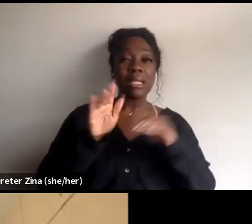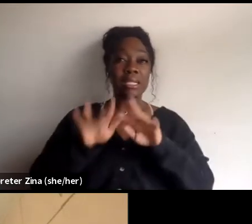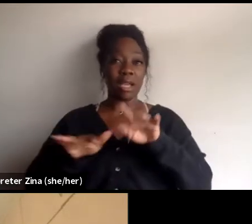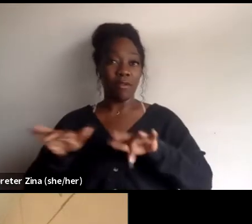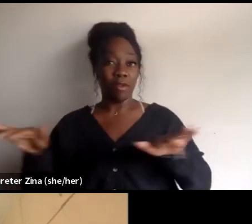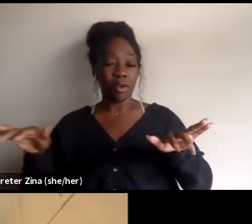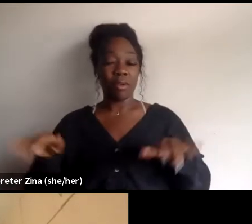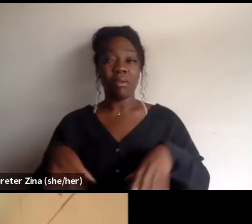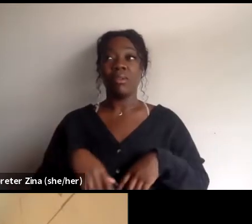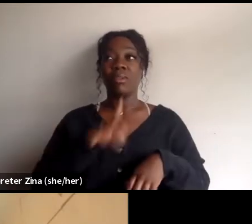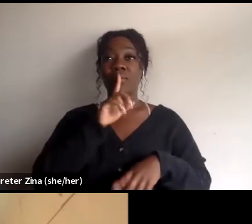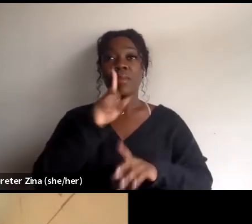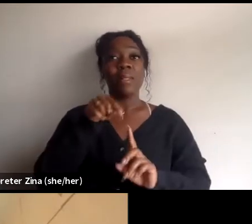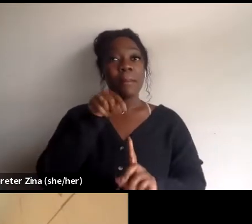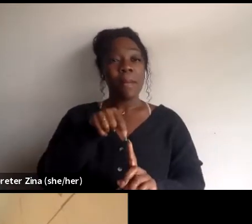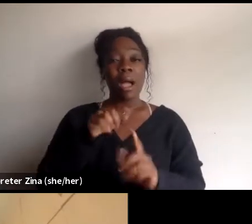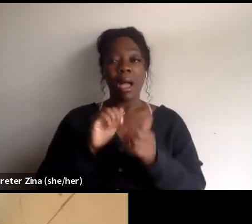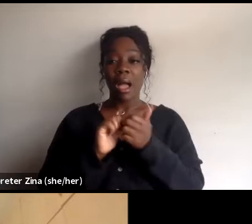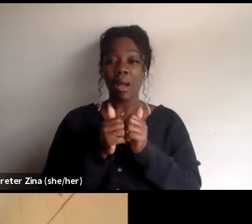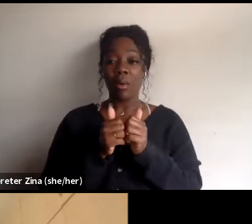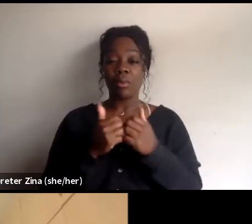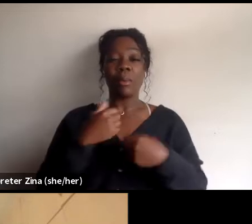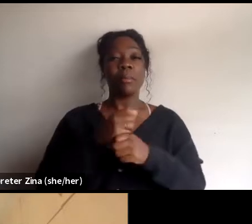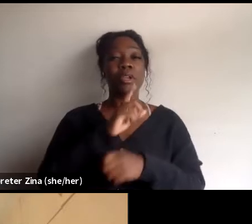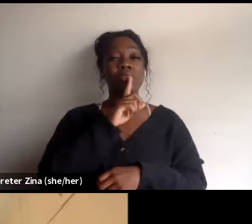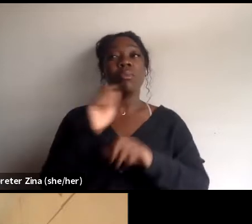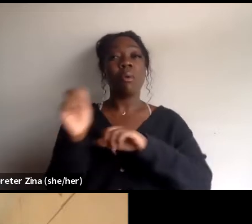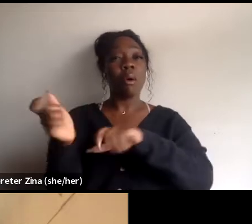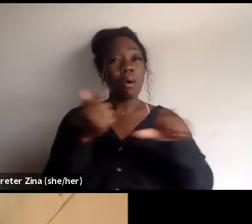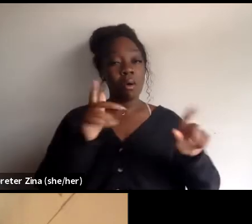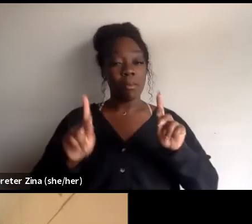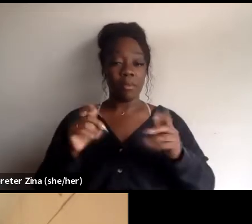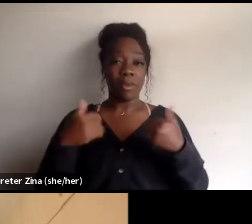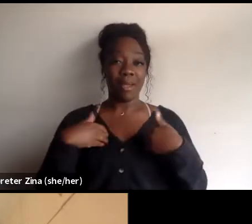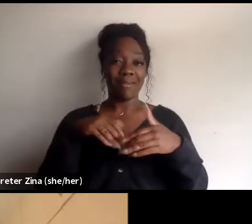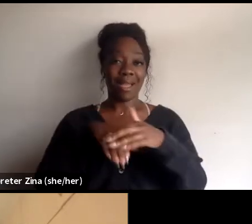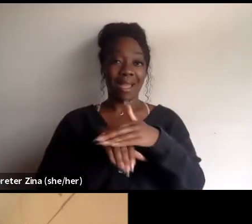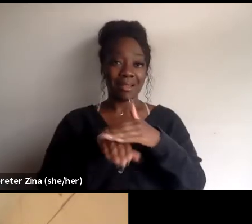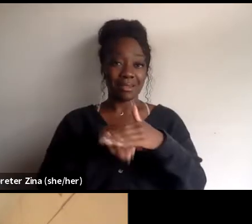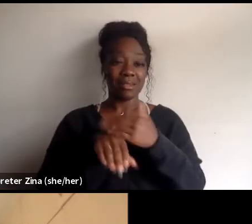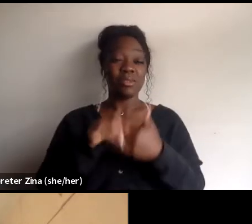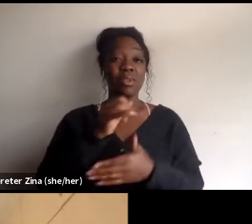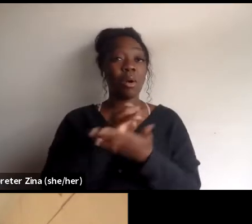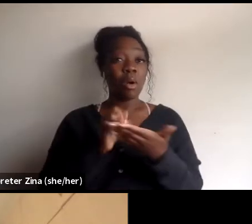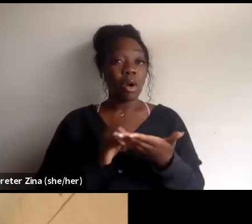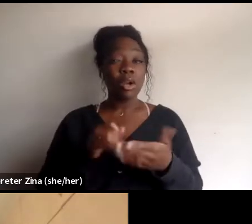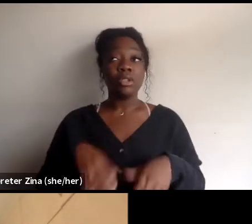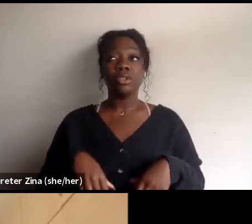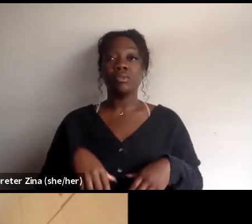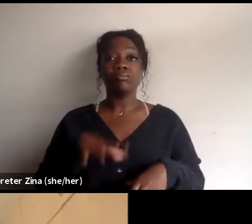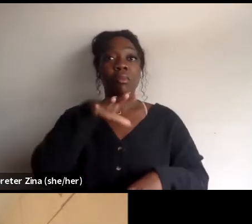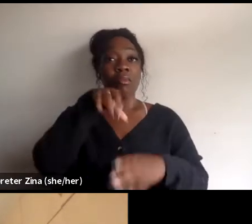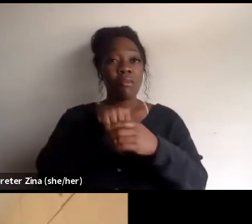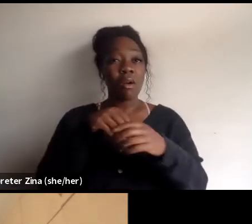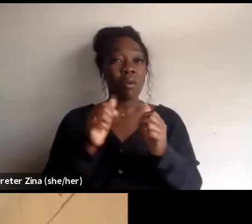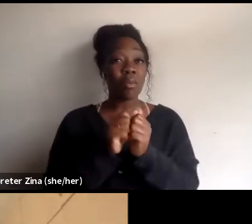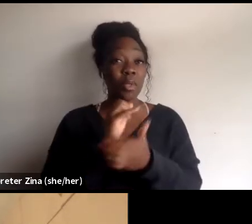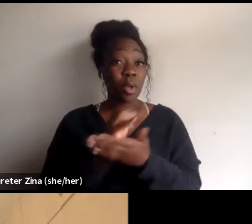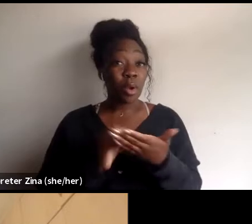that all people have access to the arts, to participate in the arts, to be part of the arts